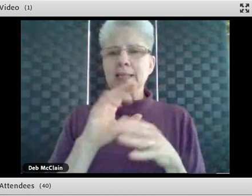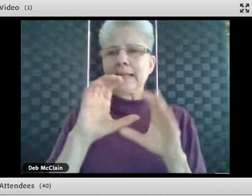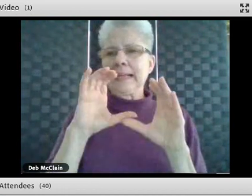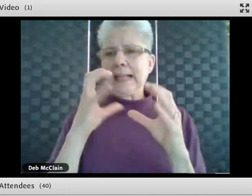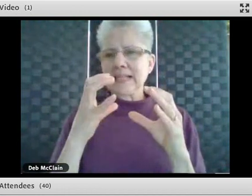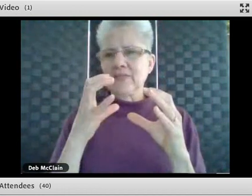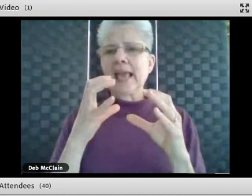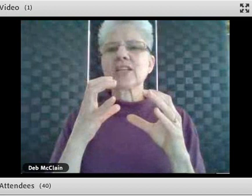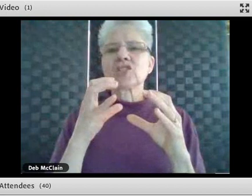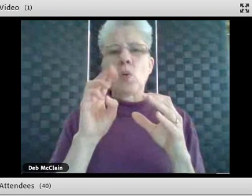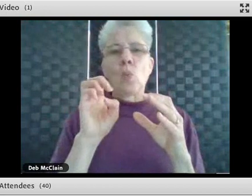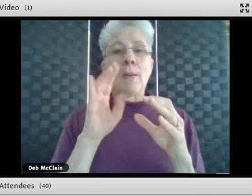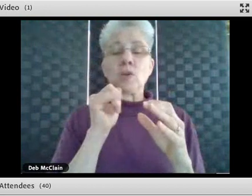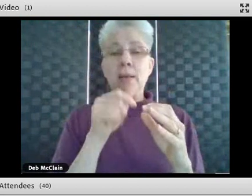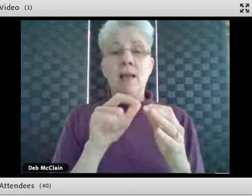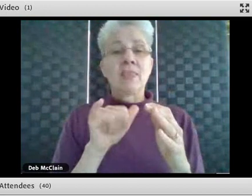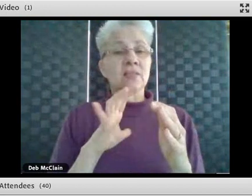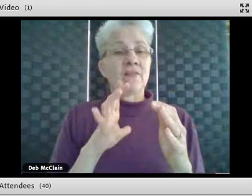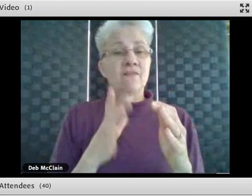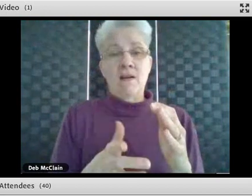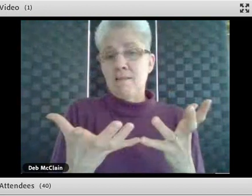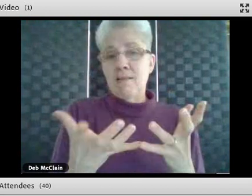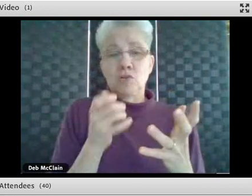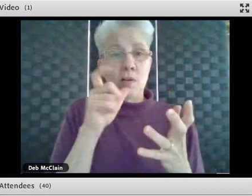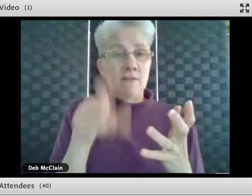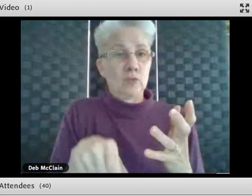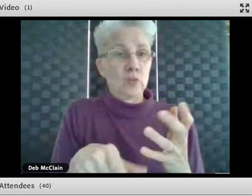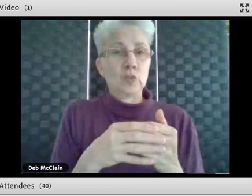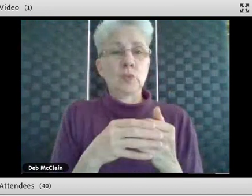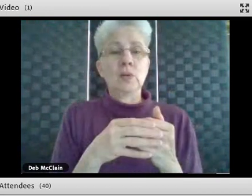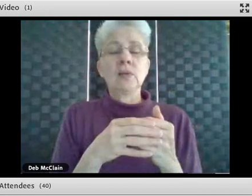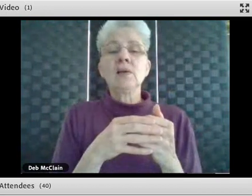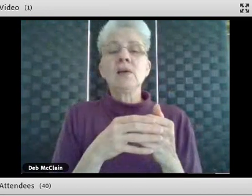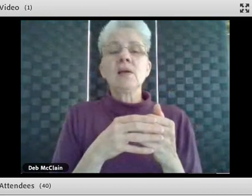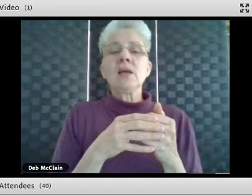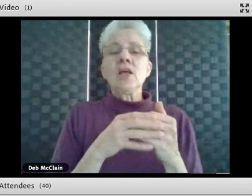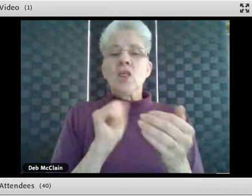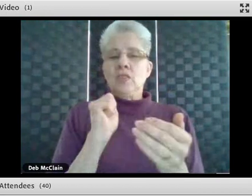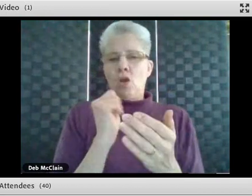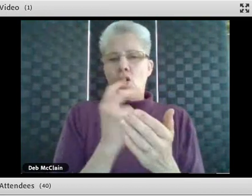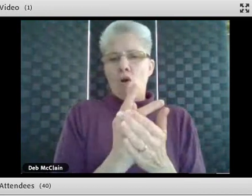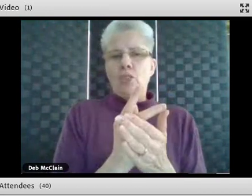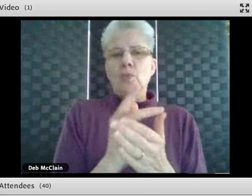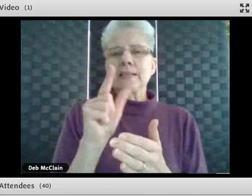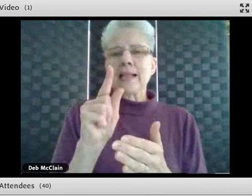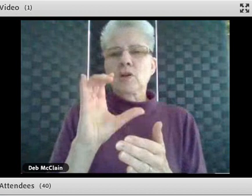which you may not, and that's totally fine if you don't, the authorized Library of Congress Subject Headings